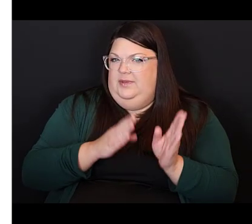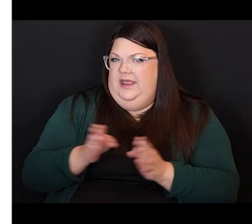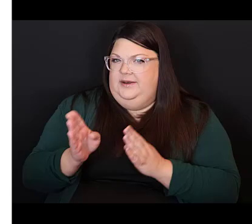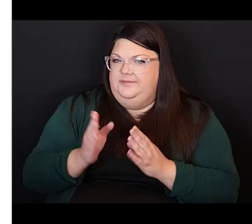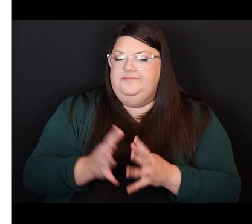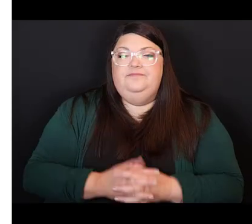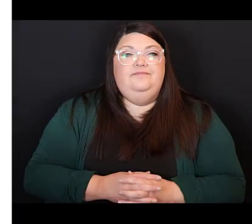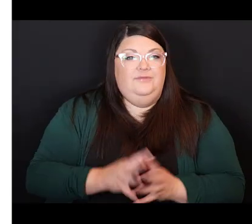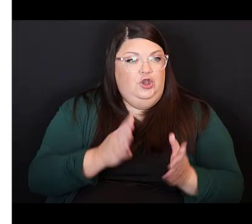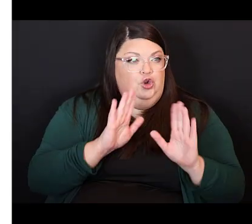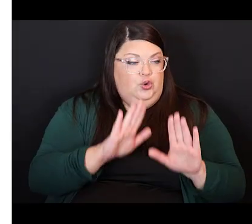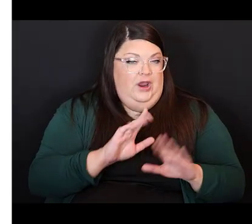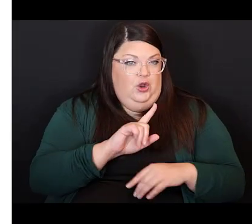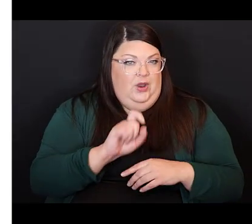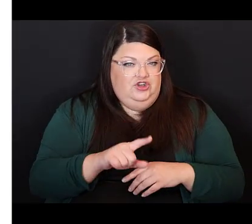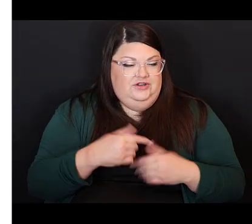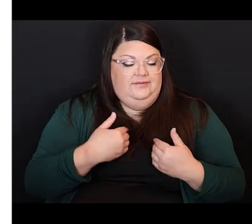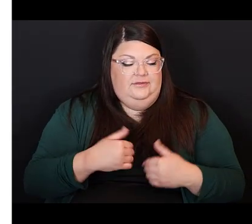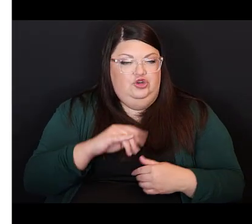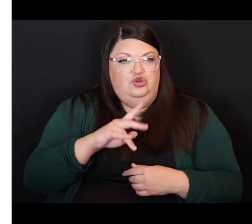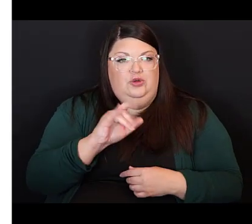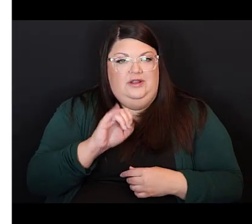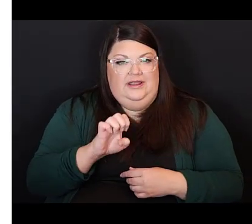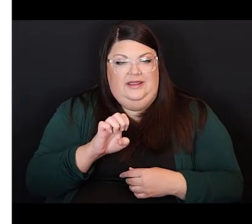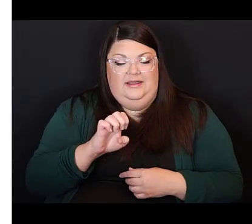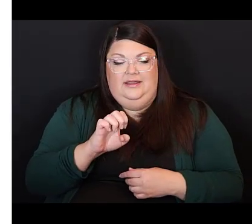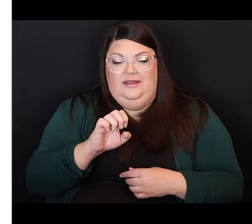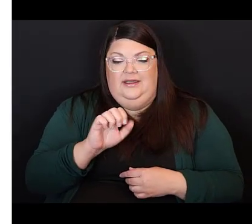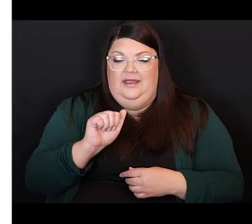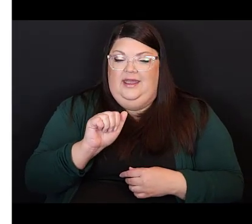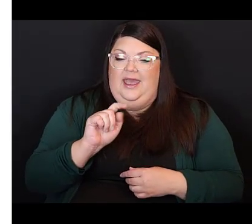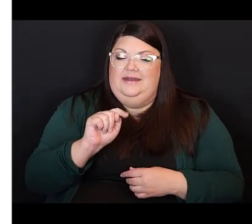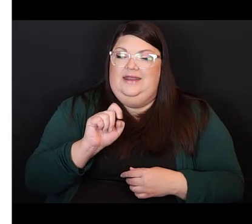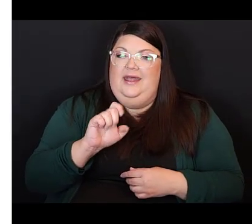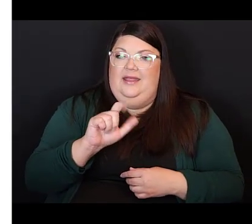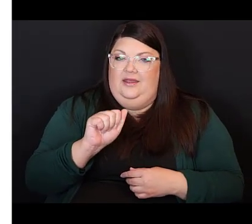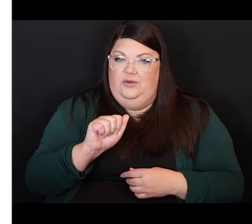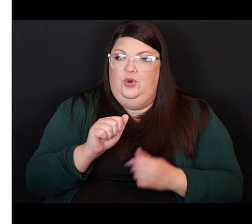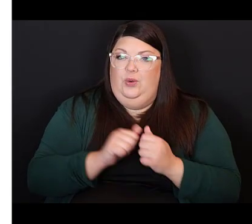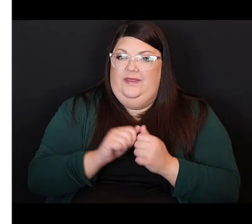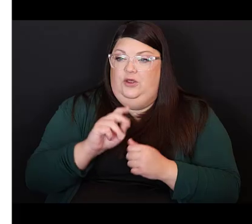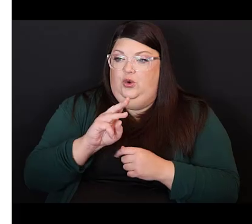[Julie Atella] Great question Emily. I am Julie Atella with Wilder Research. We believe that